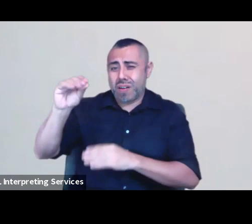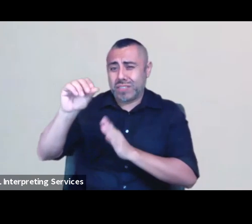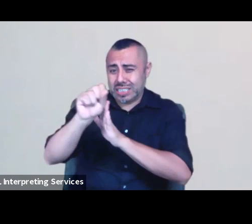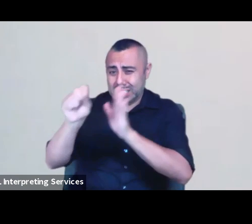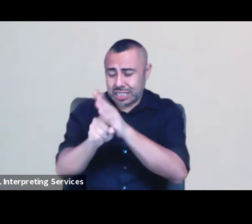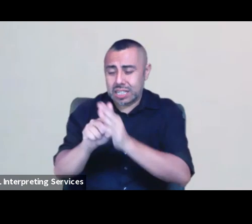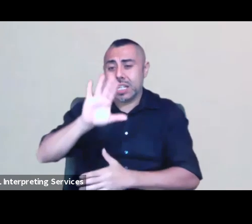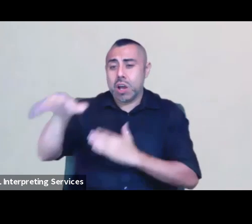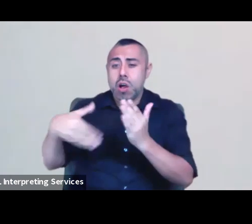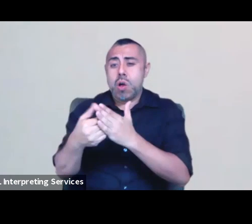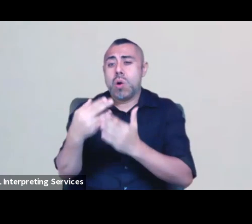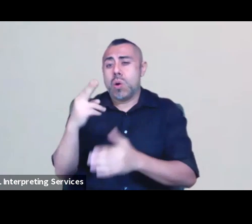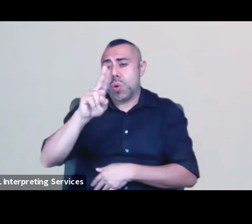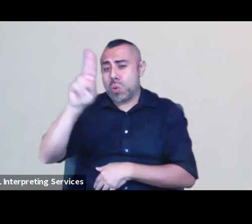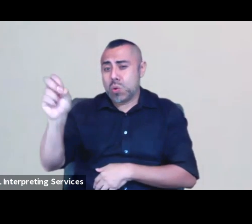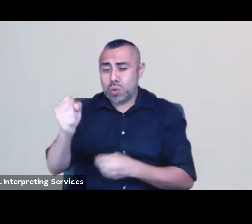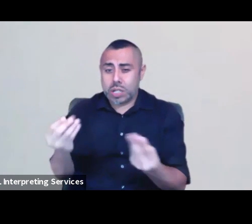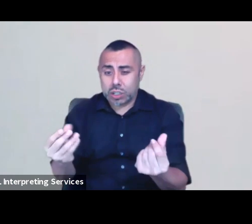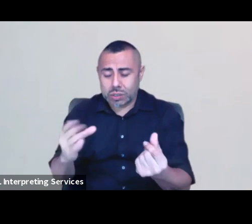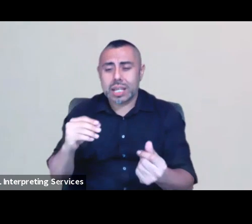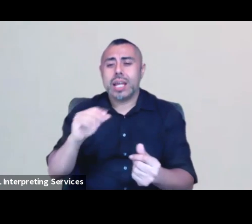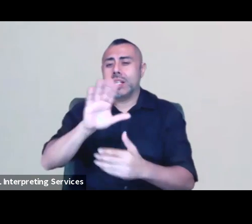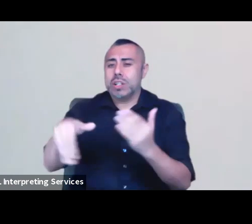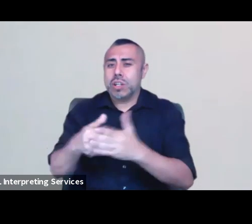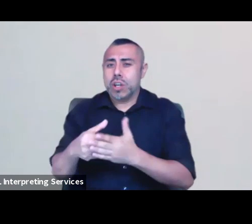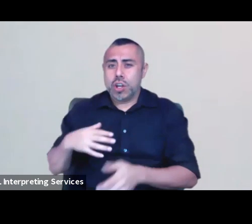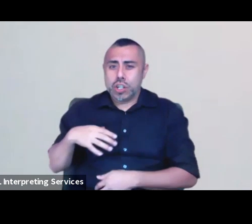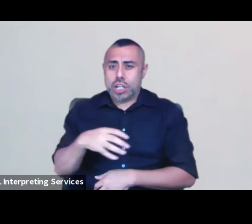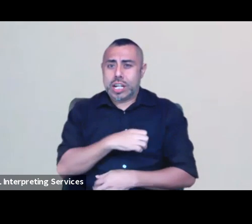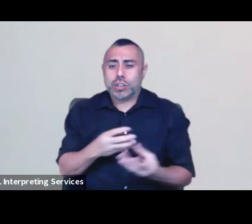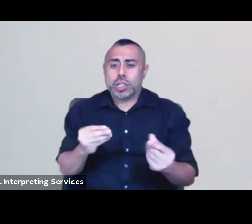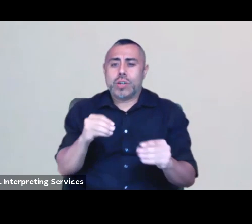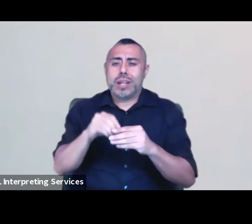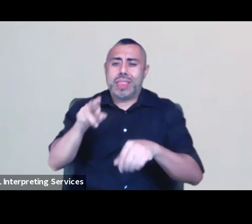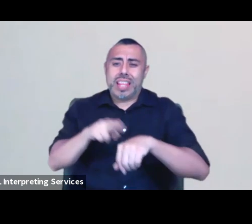in the nation including freelance workers and individual artists.